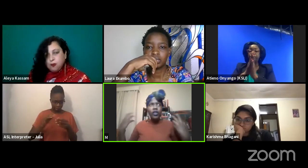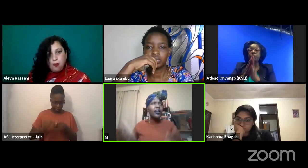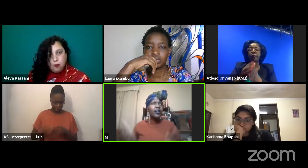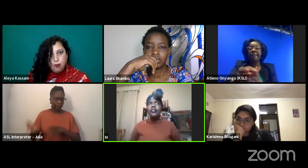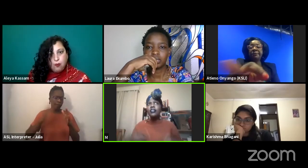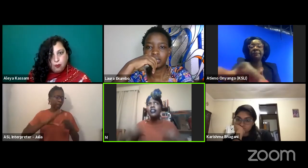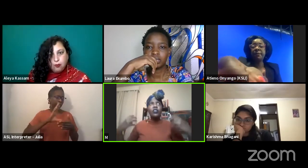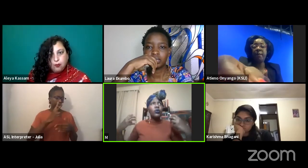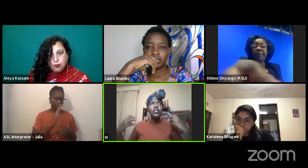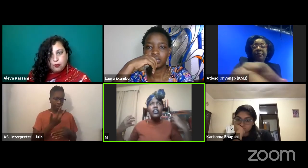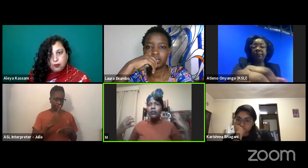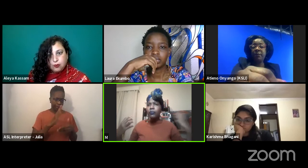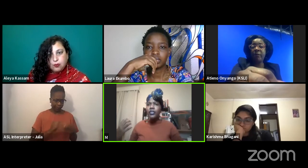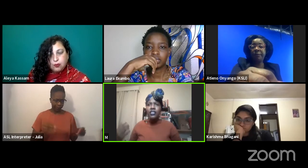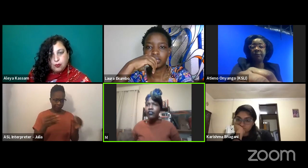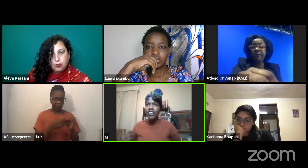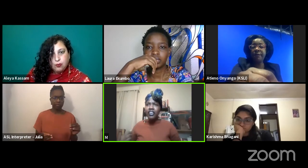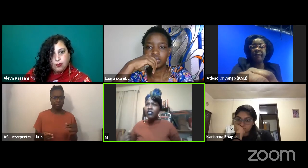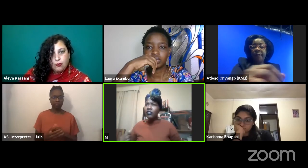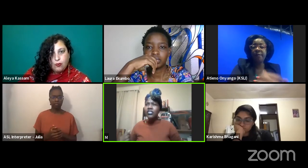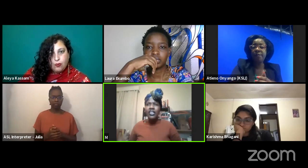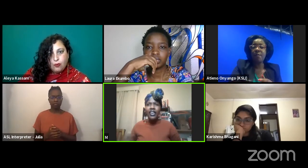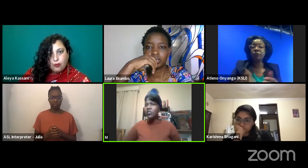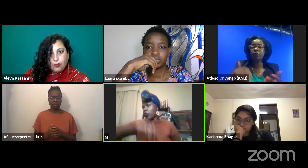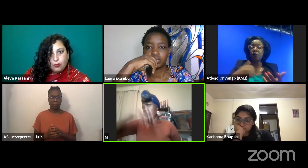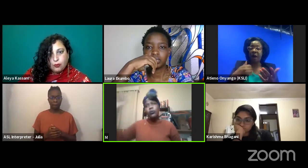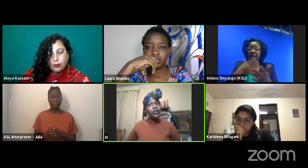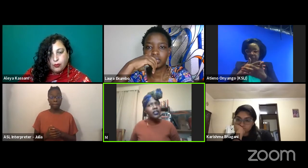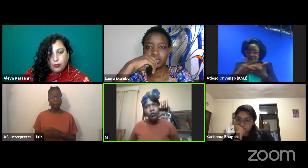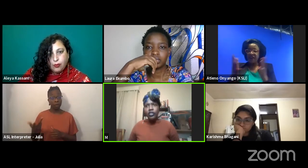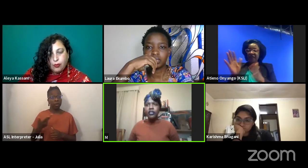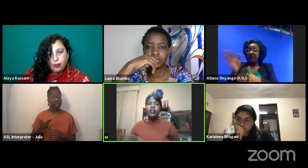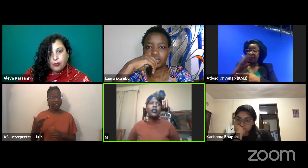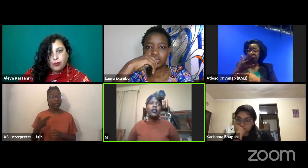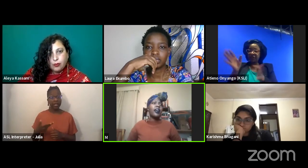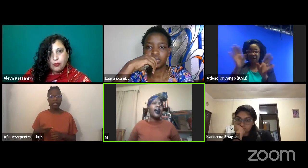working we'd meet every Thursday night, work through Monday morning